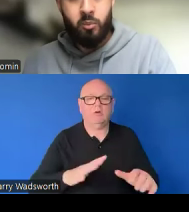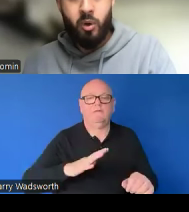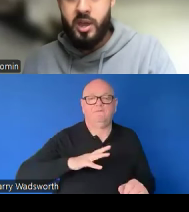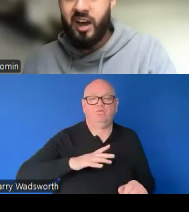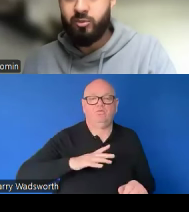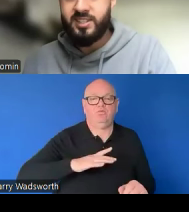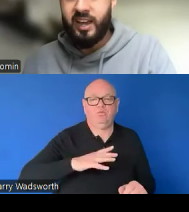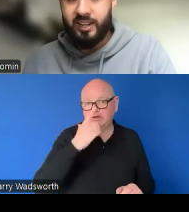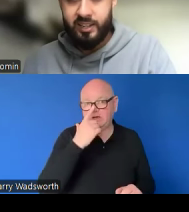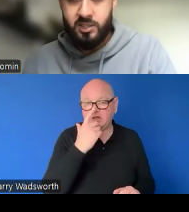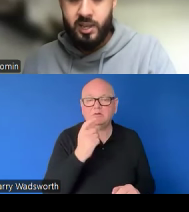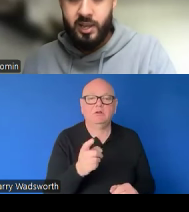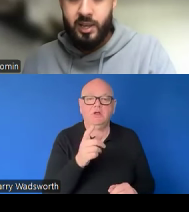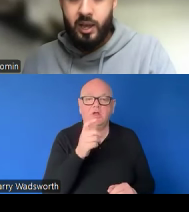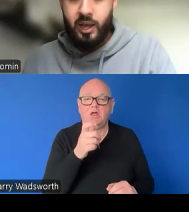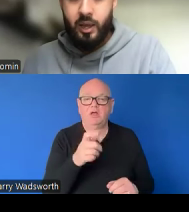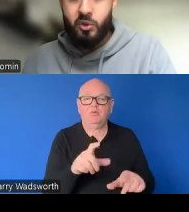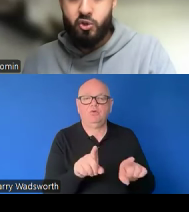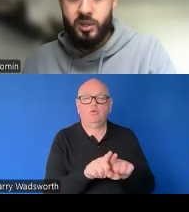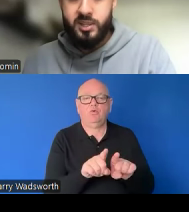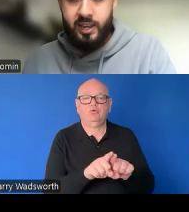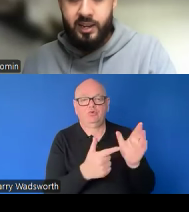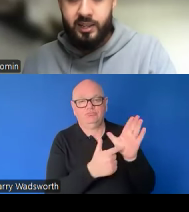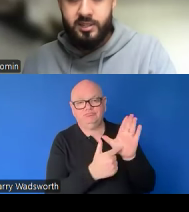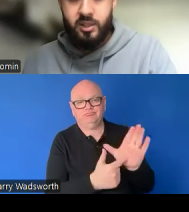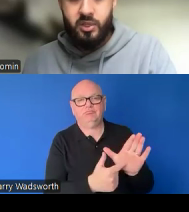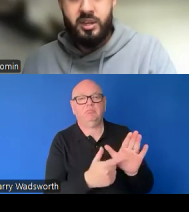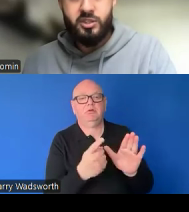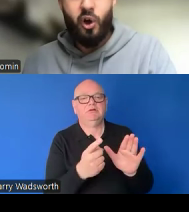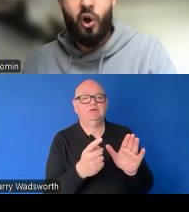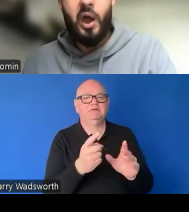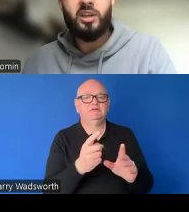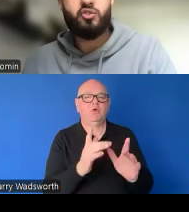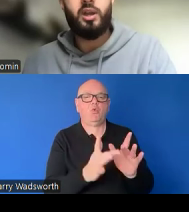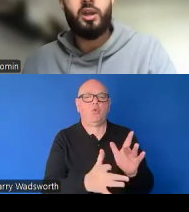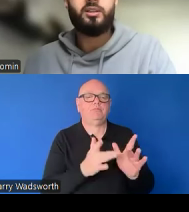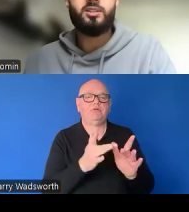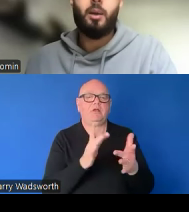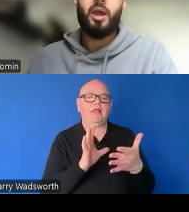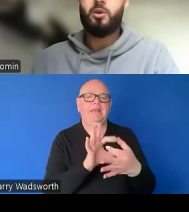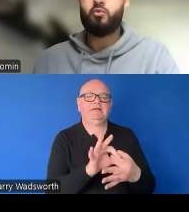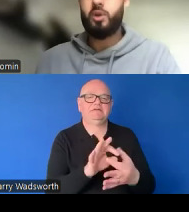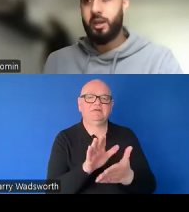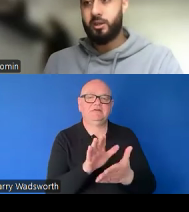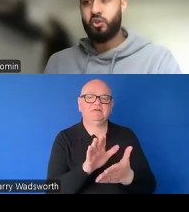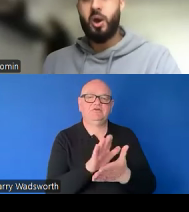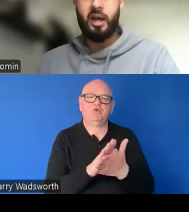what we have with site links. With site links, these are extra links that might be related to your ad